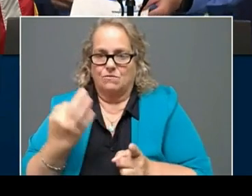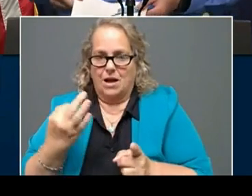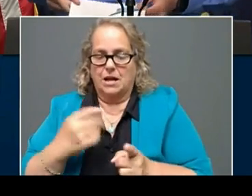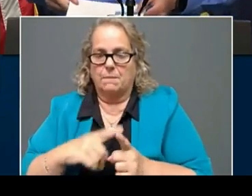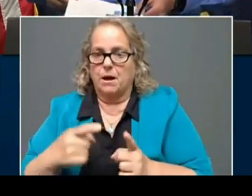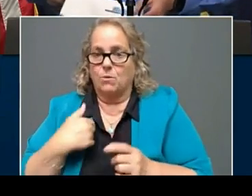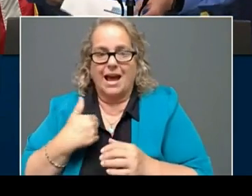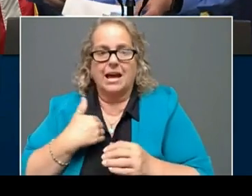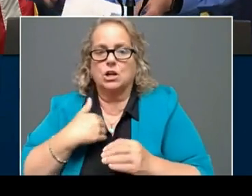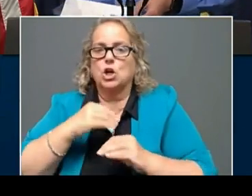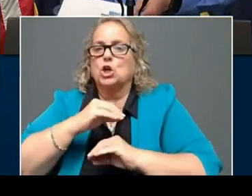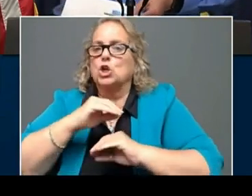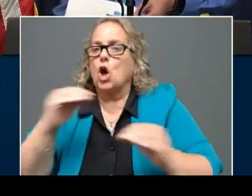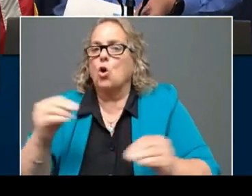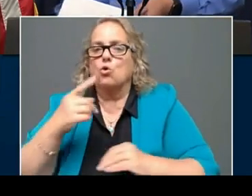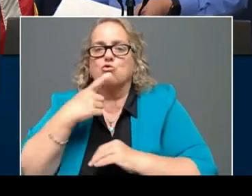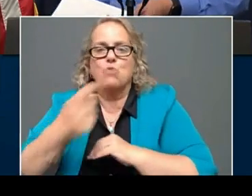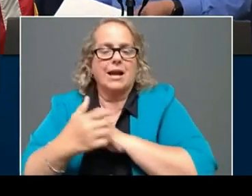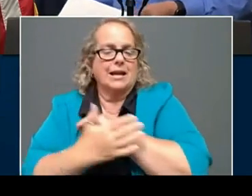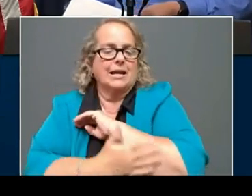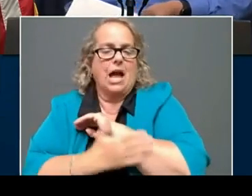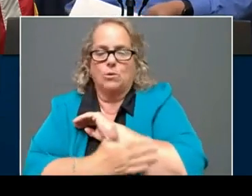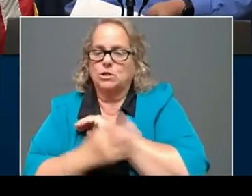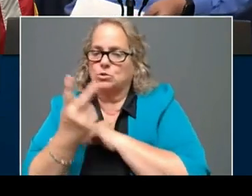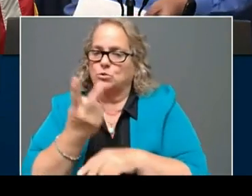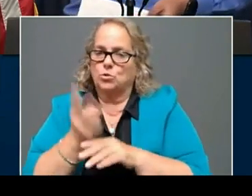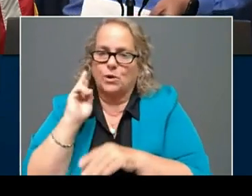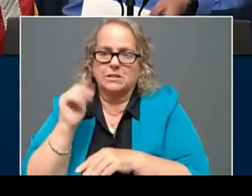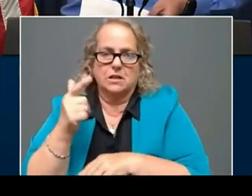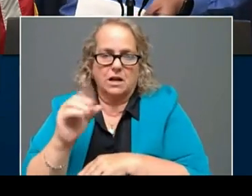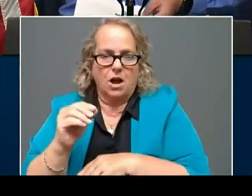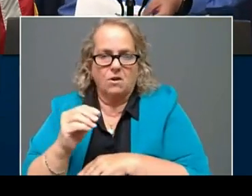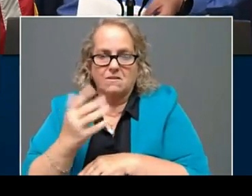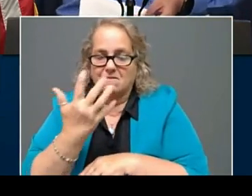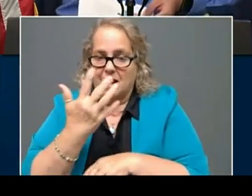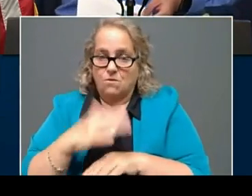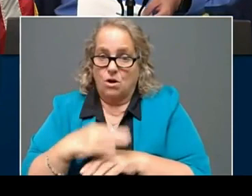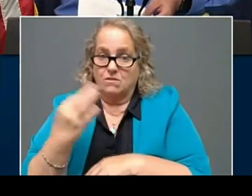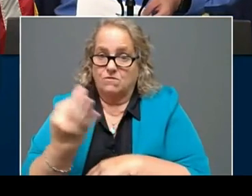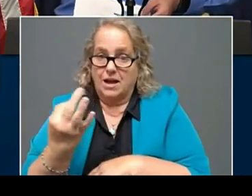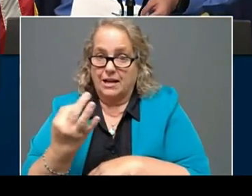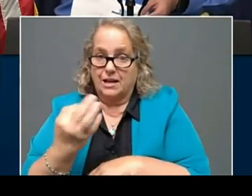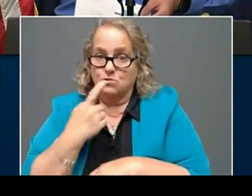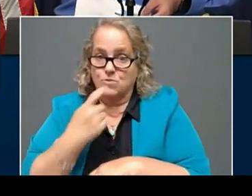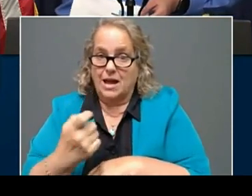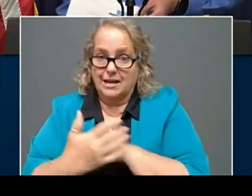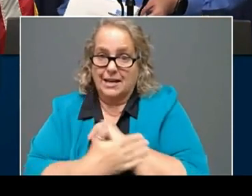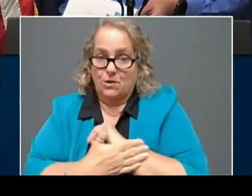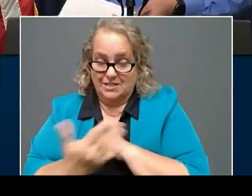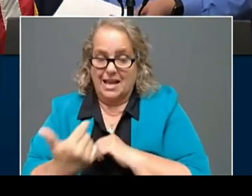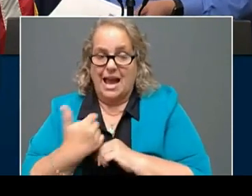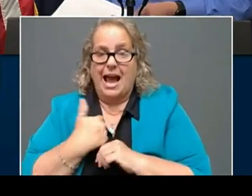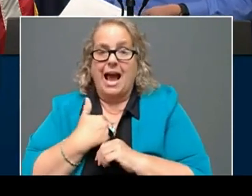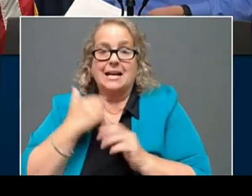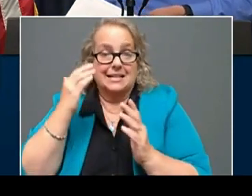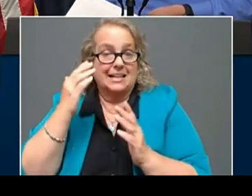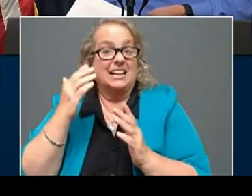to a little over two weeks ago, no red counties. We had five on friday and I suspect there'll be some more today than we had on friday. And if you look